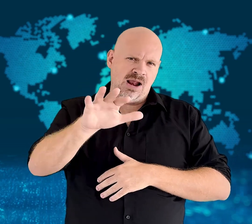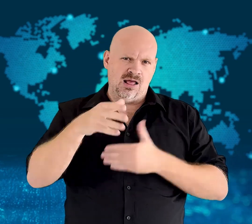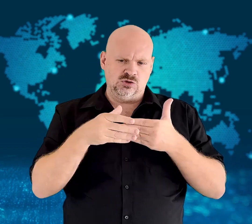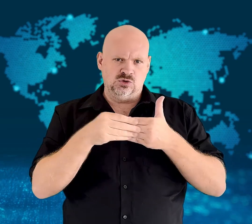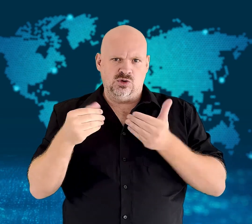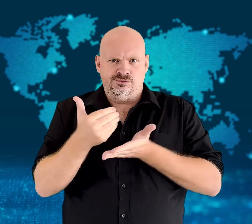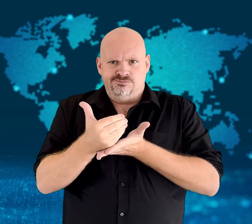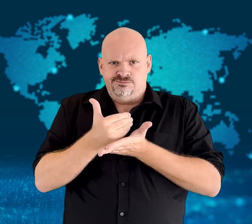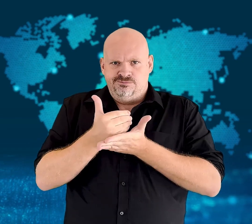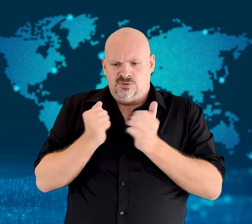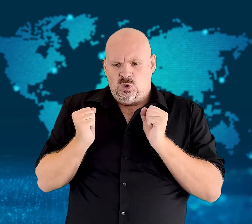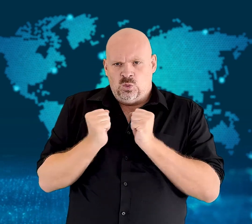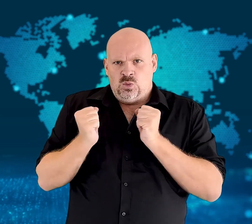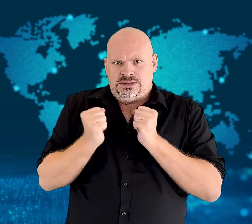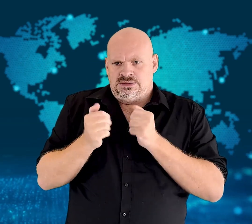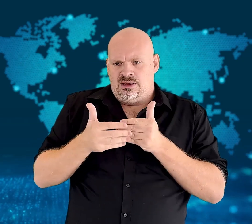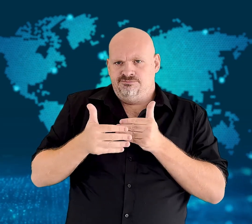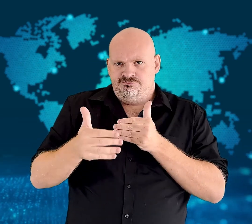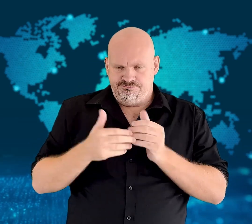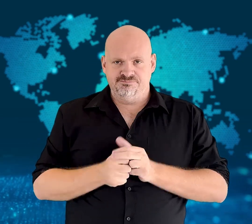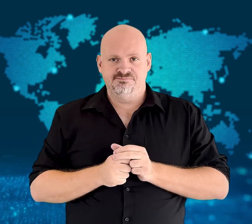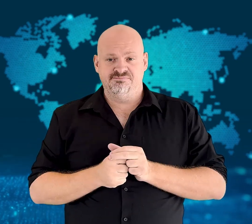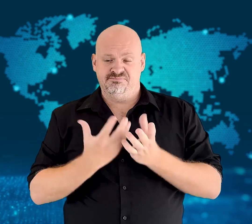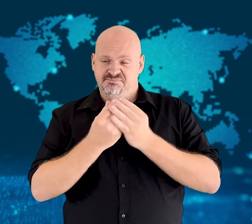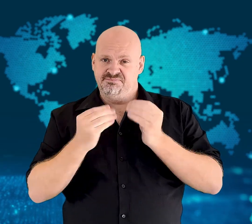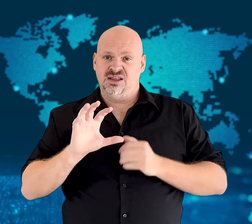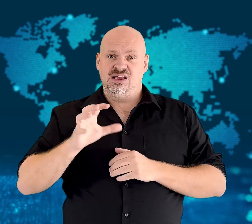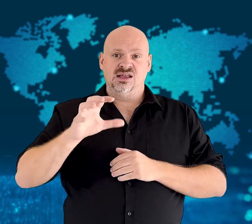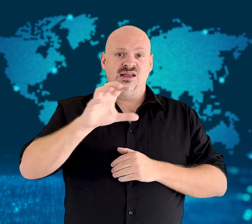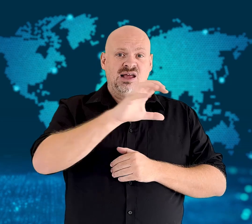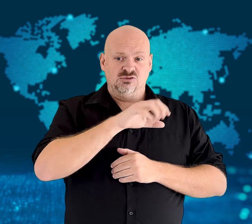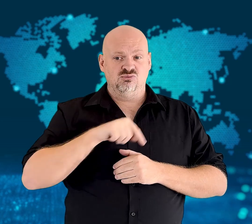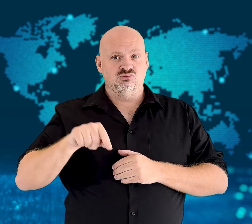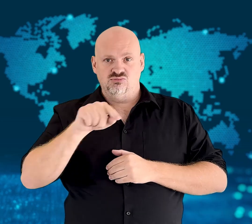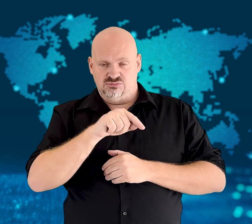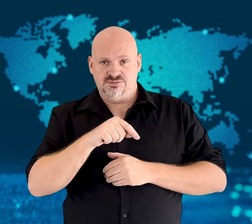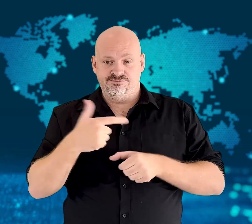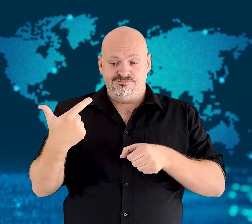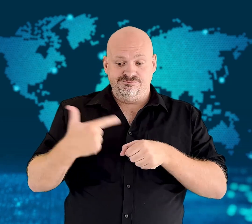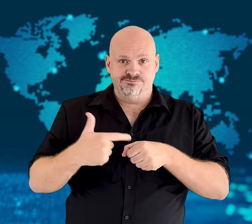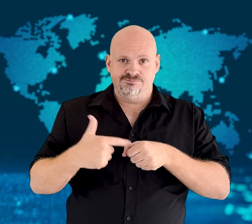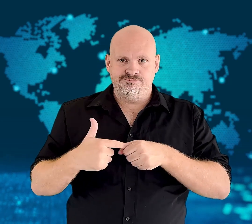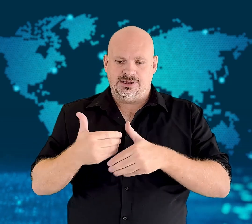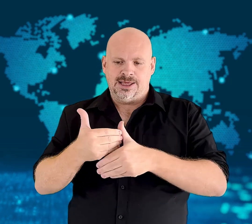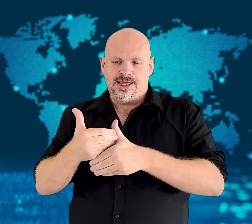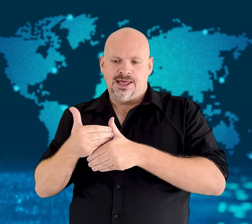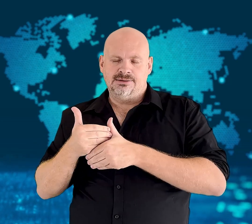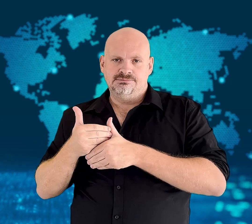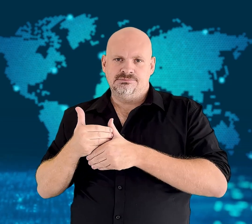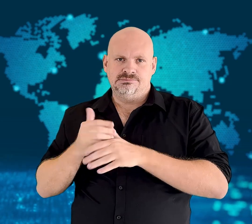European governments have set aside $278 billion USD in relief funds.